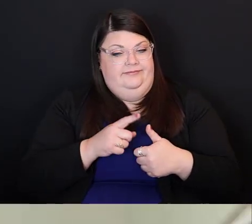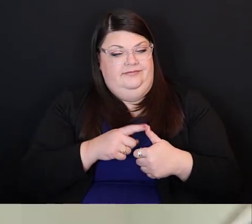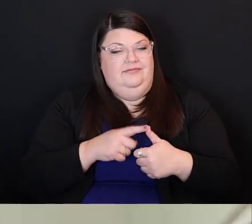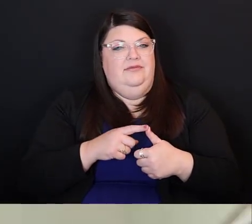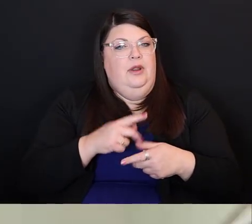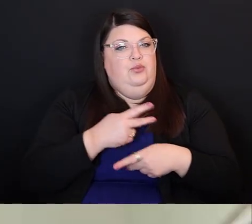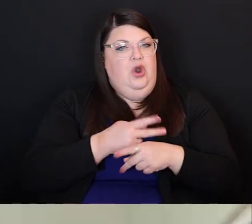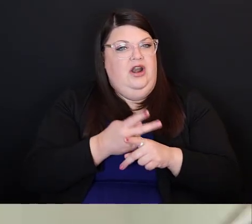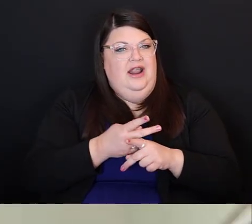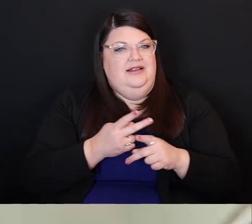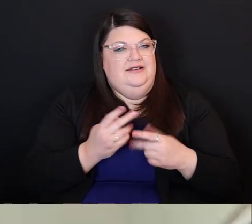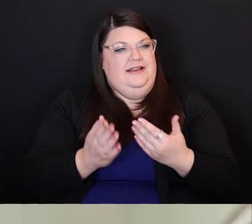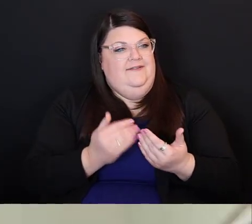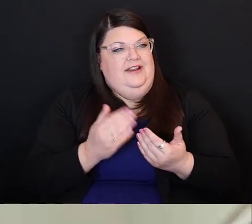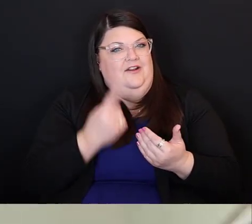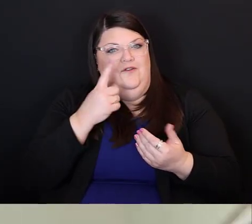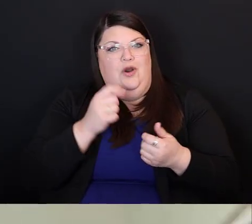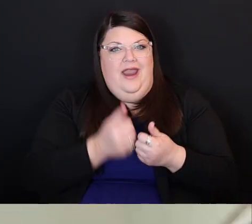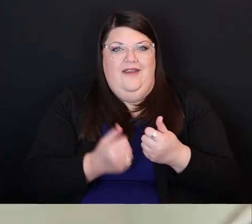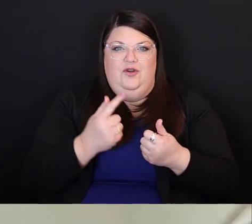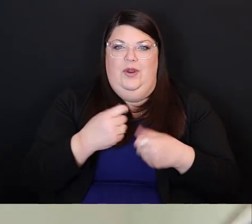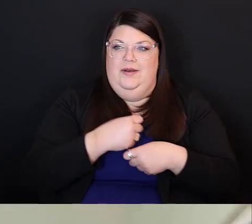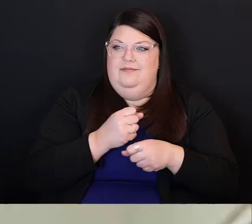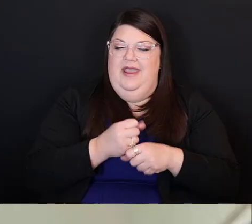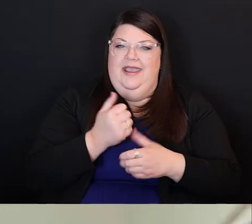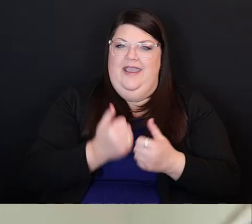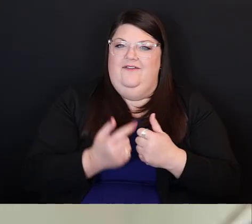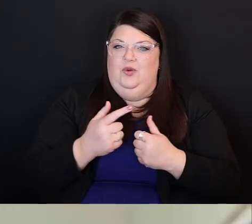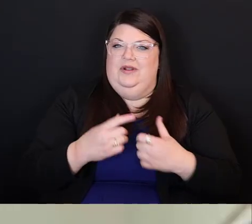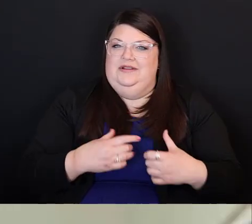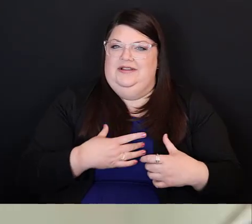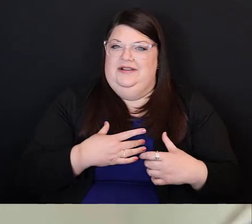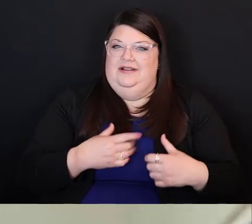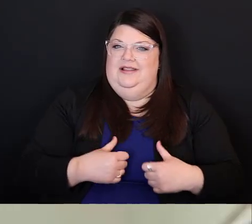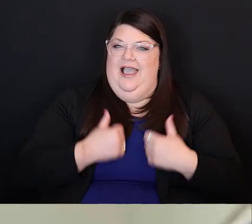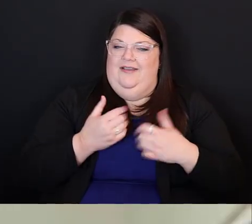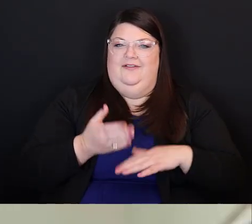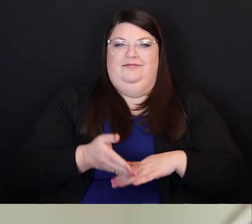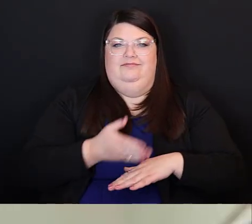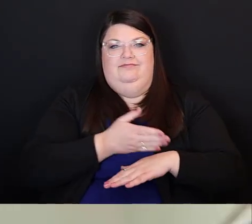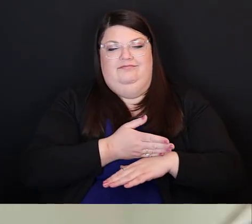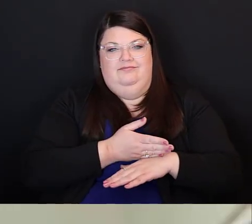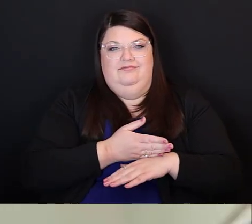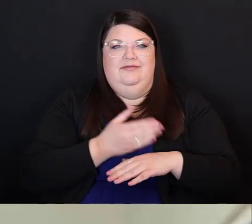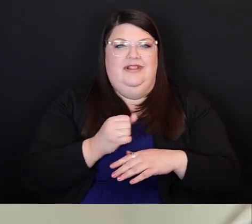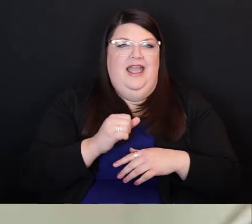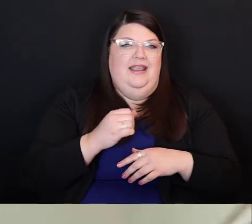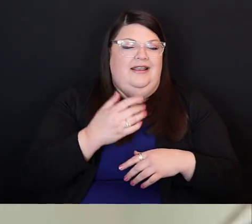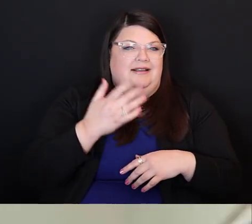be convenient for everyone, make their lives a little easier, like a smart light or adorable camera or smart lock or vacuum.